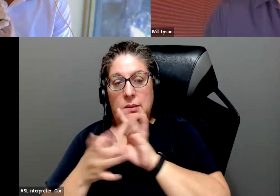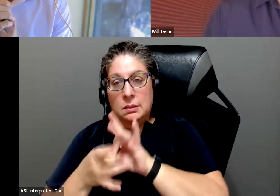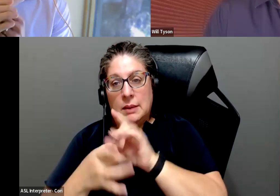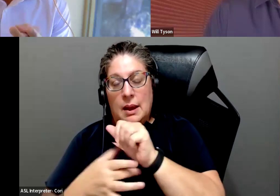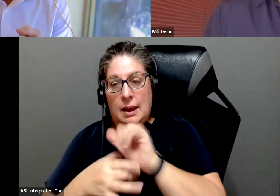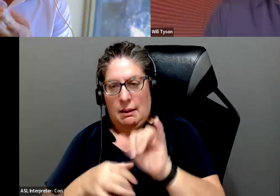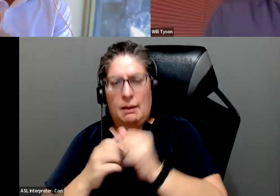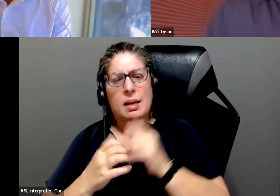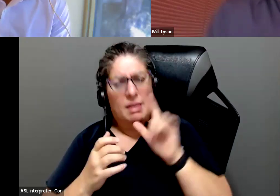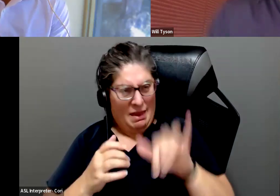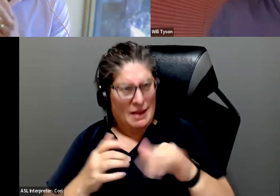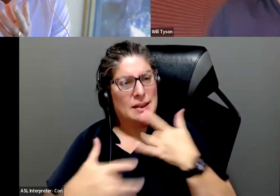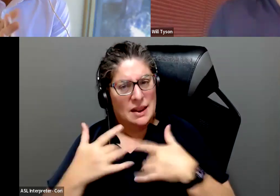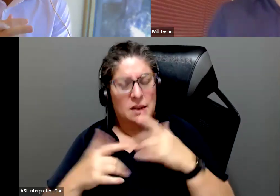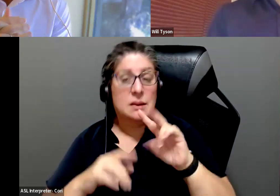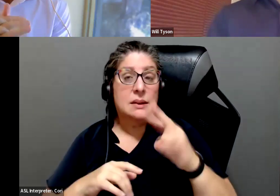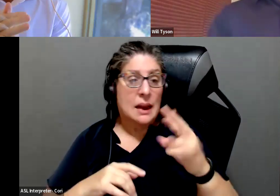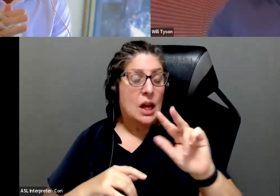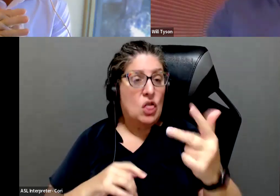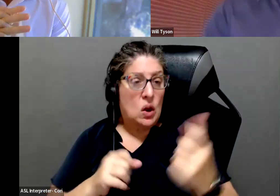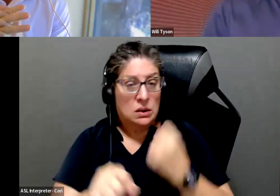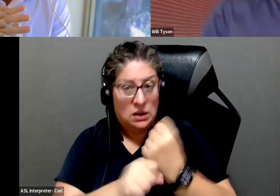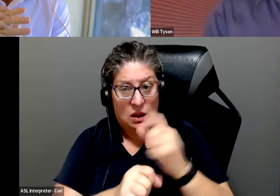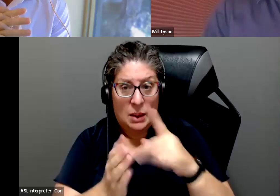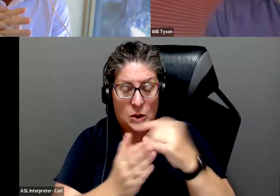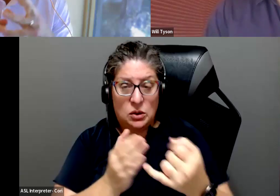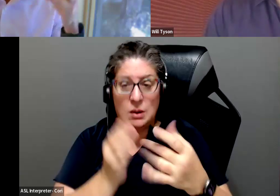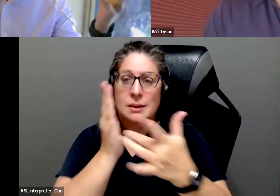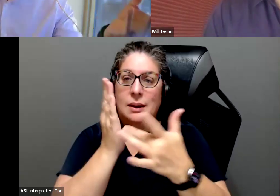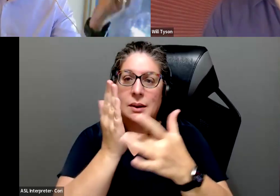That is really exciting to them the second third years of that project are technical assistance focus. We have